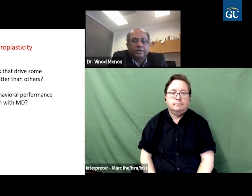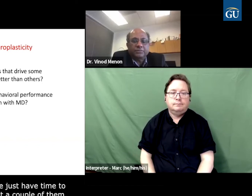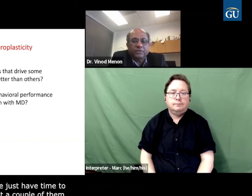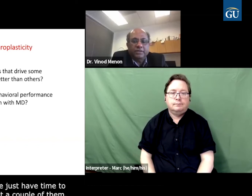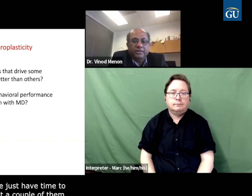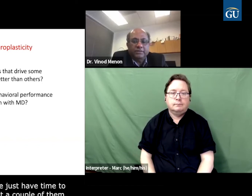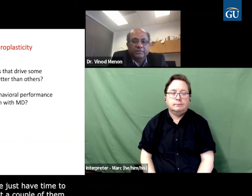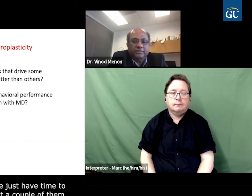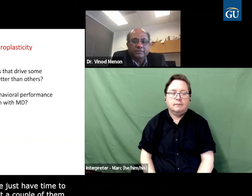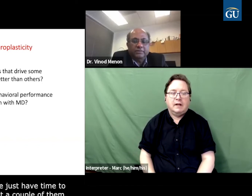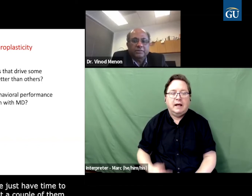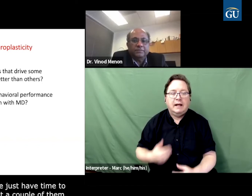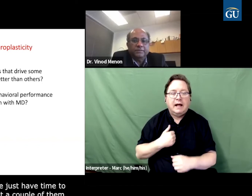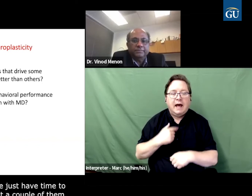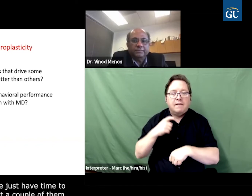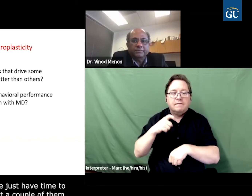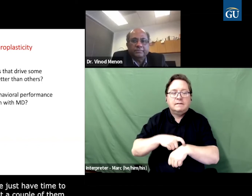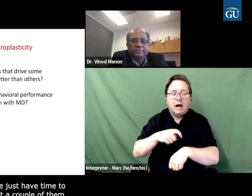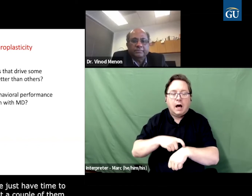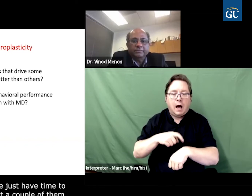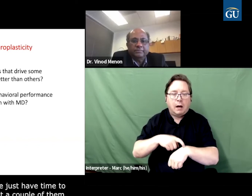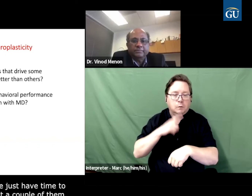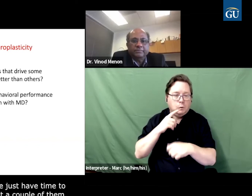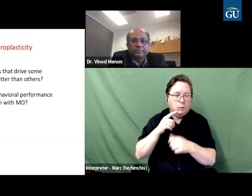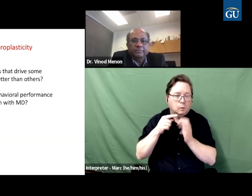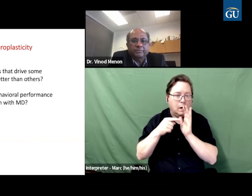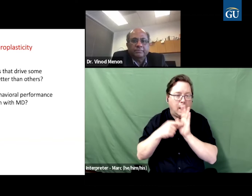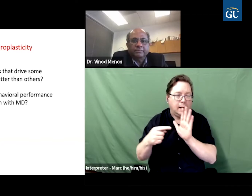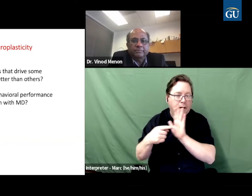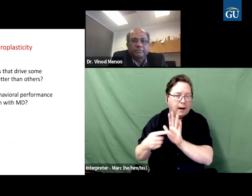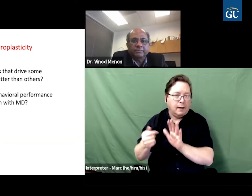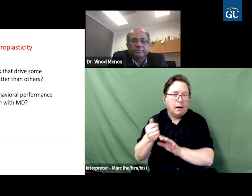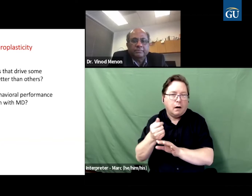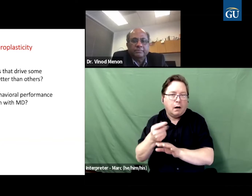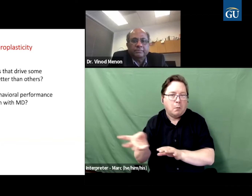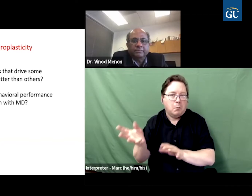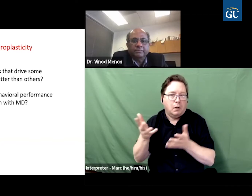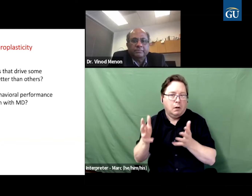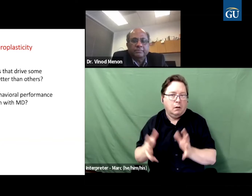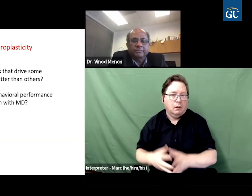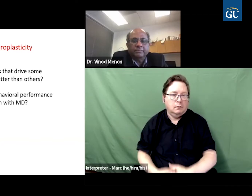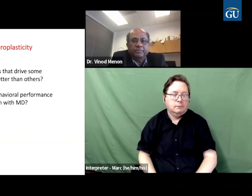and i've just have time to highlight a couple of them